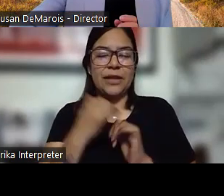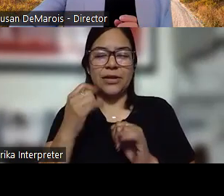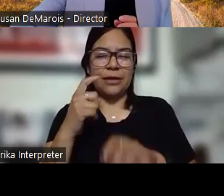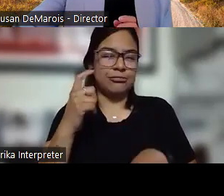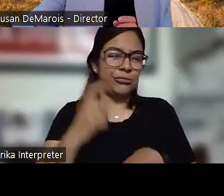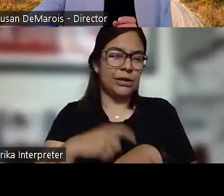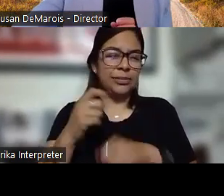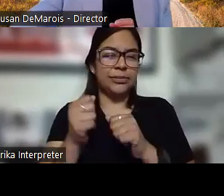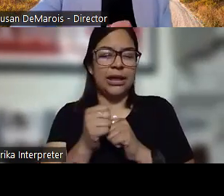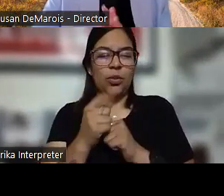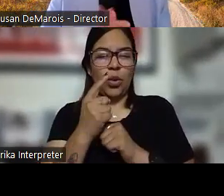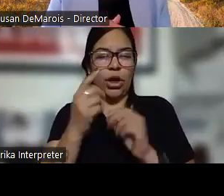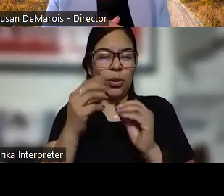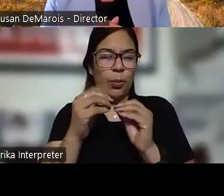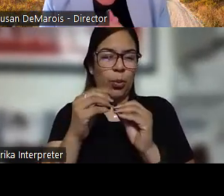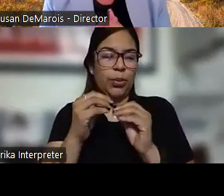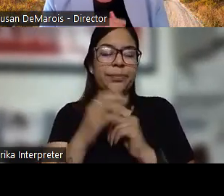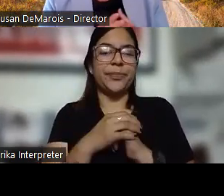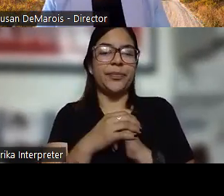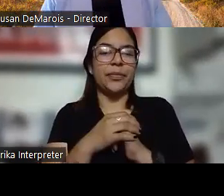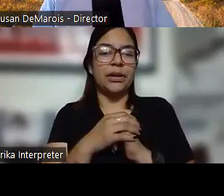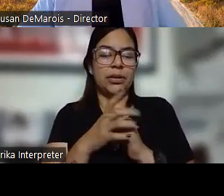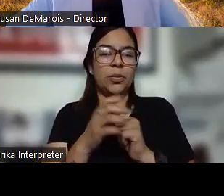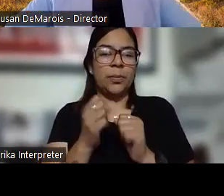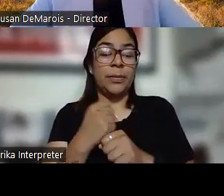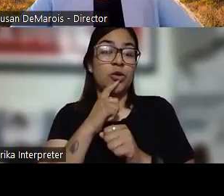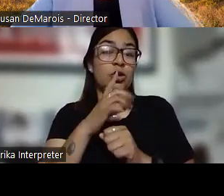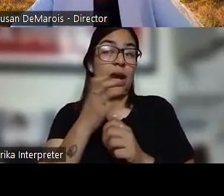more slide and then I want to be sure we get a couple questions in so this gives you a little